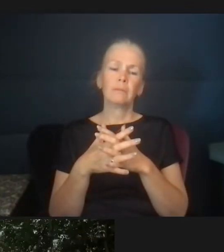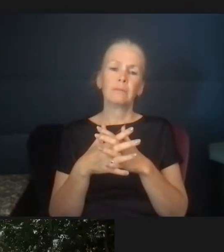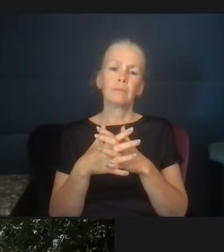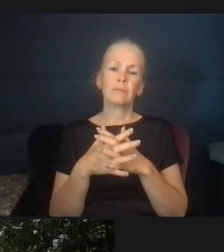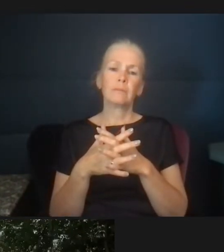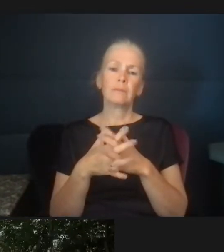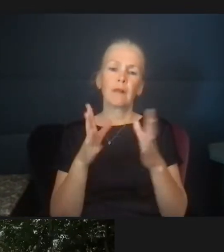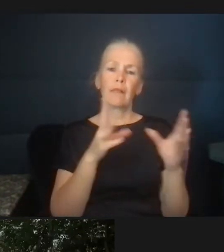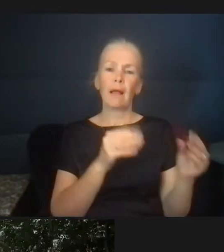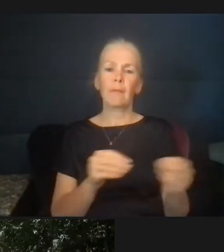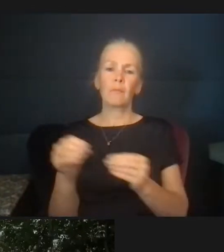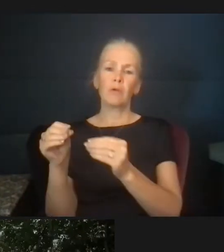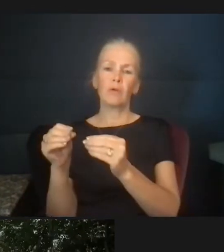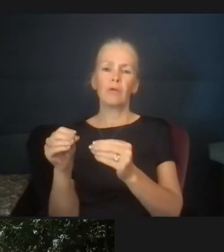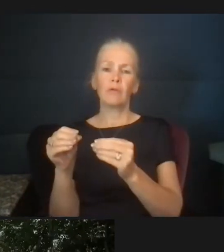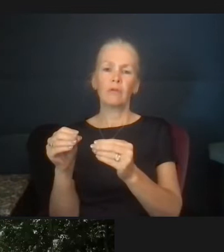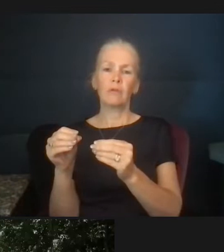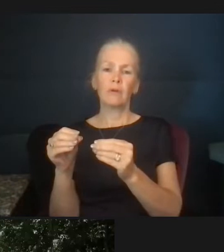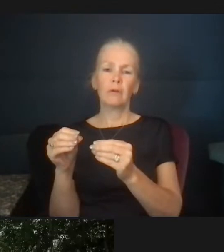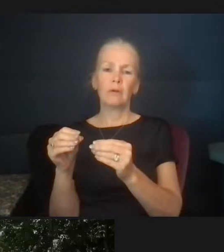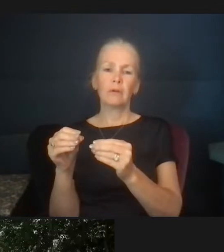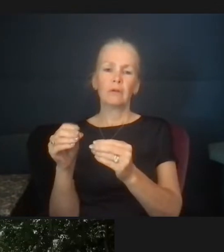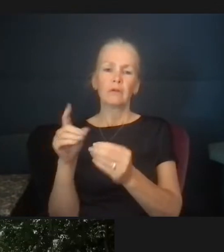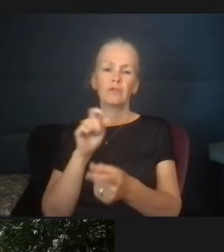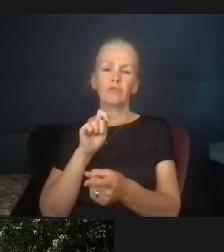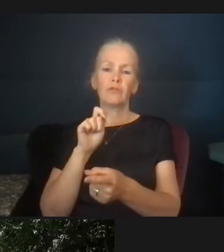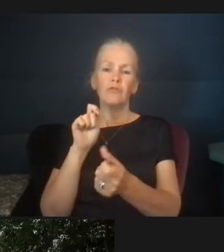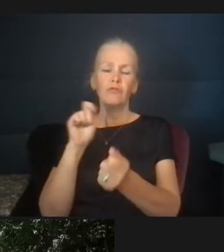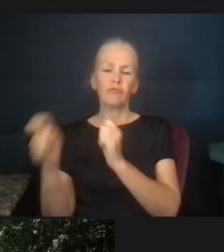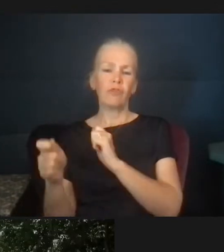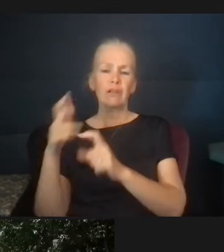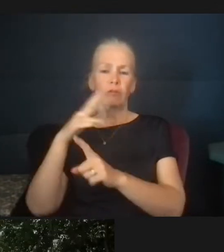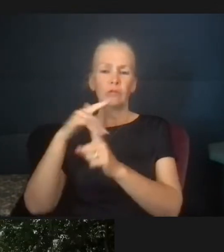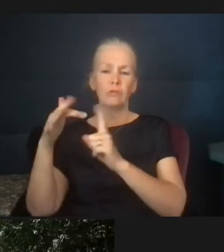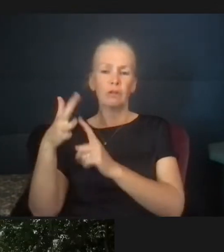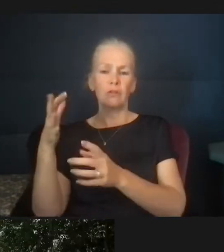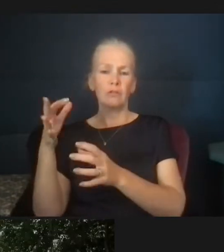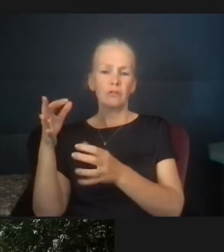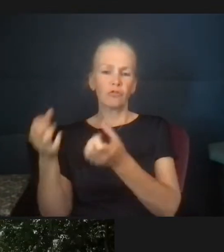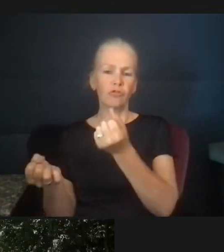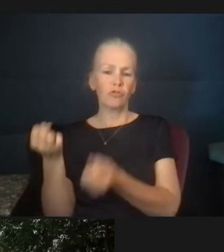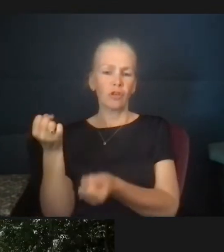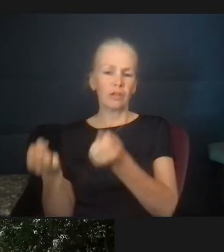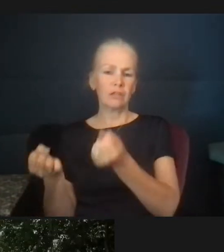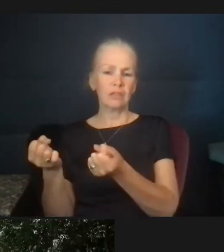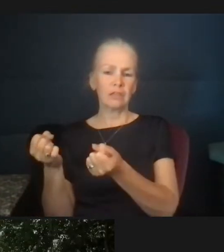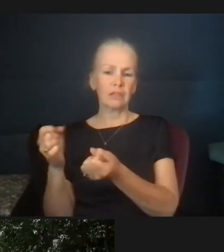moving towards this sort of radical social justice and transformative agenda? So I'll start with two